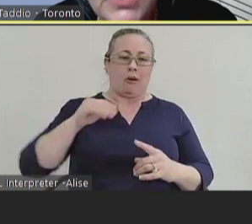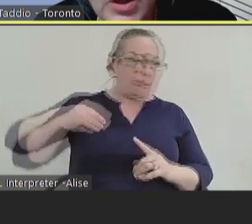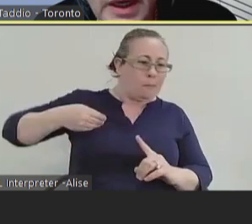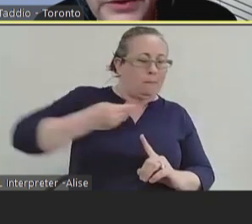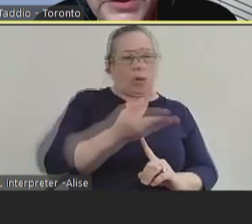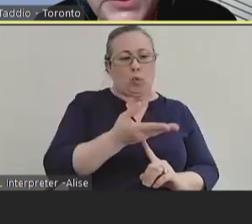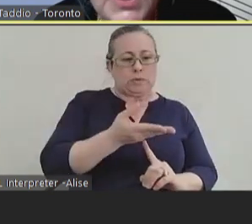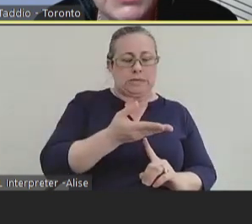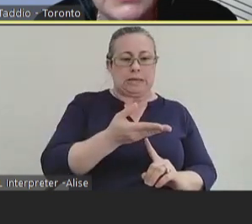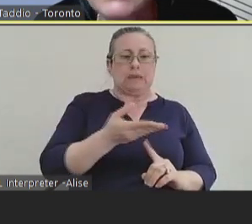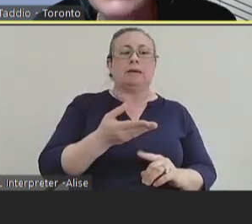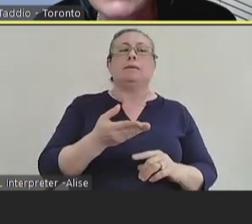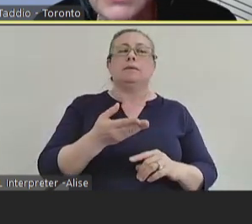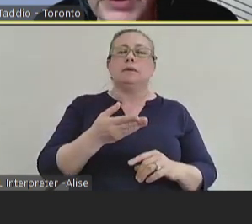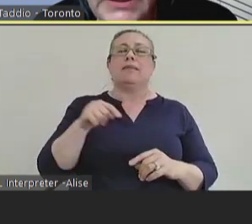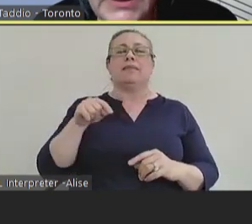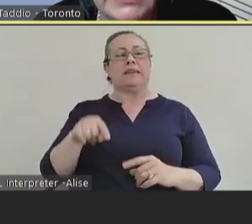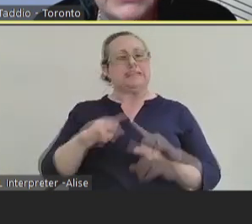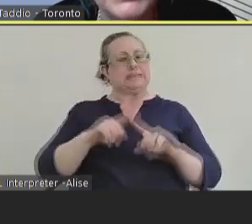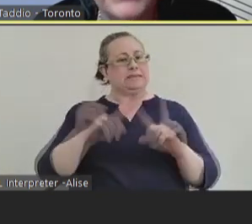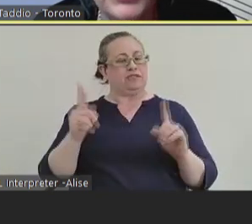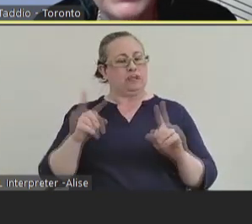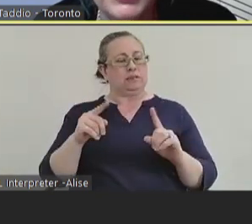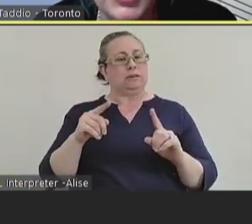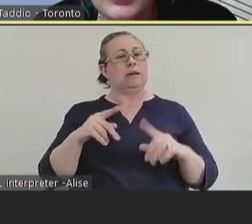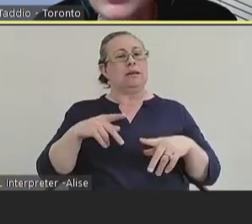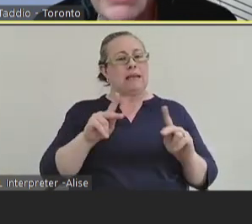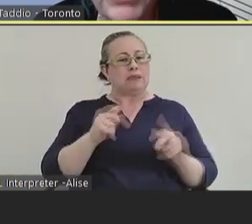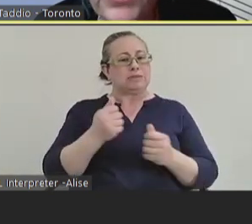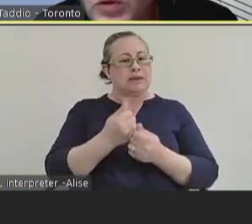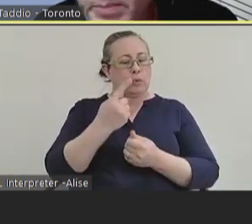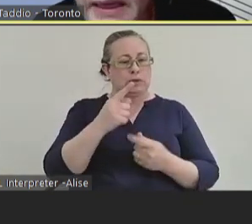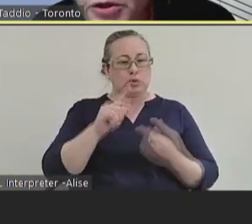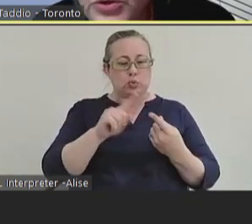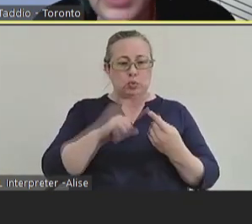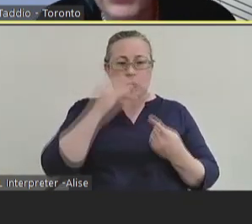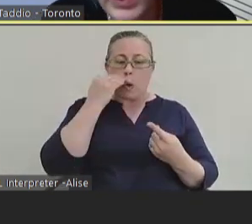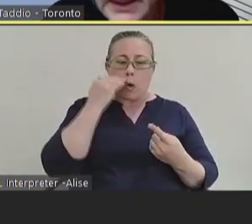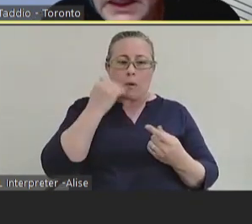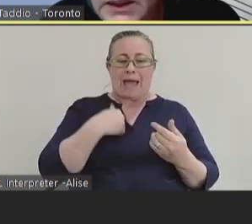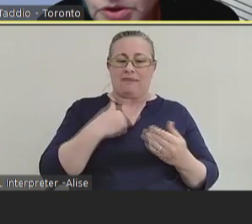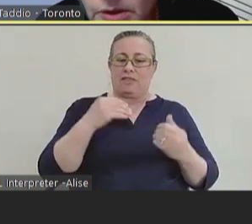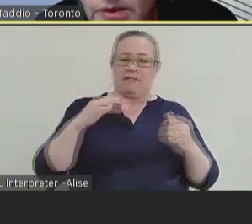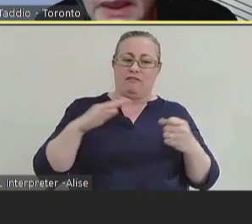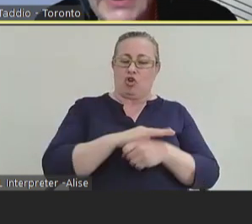on others. This is different. It allows everyone to know, have the full menu of what they can do,